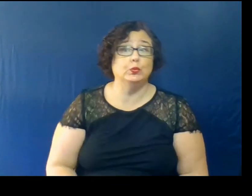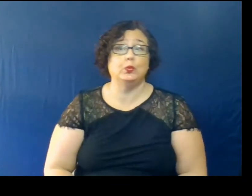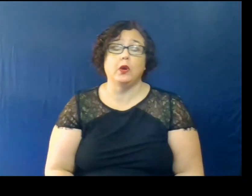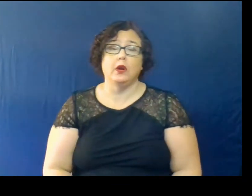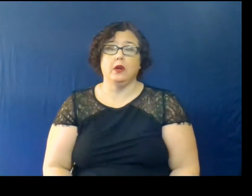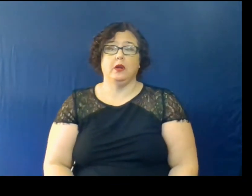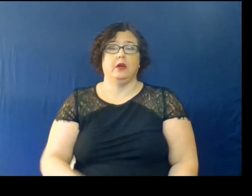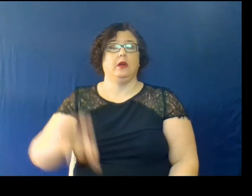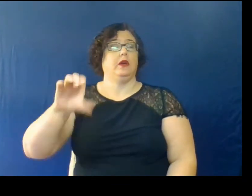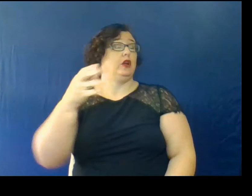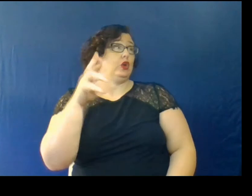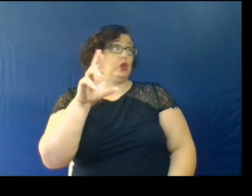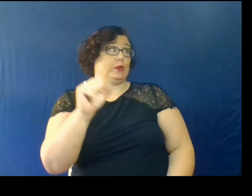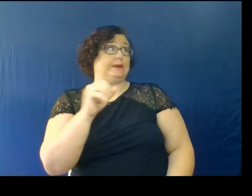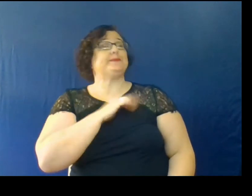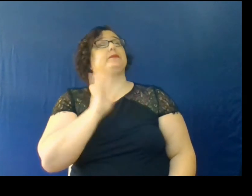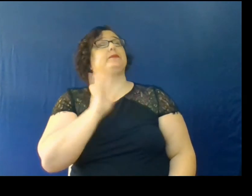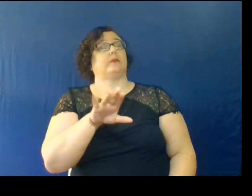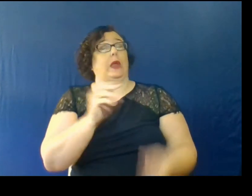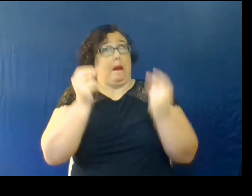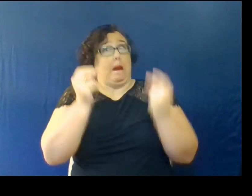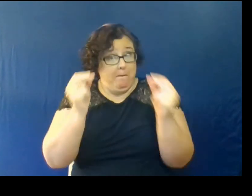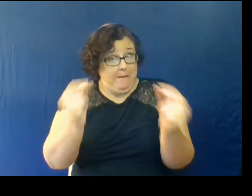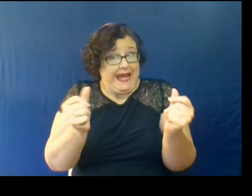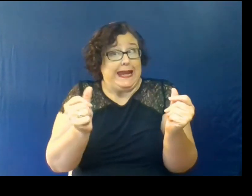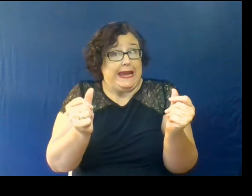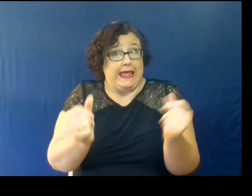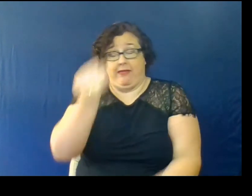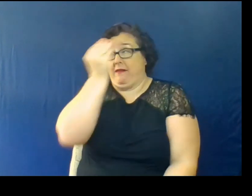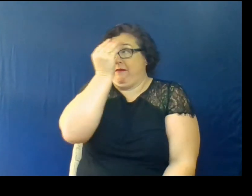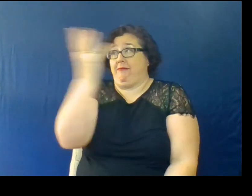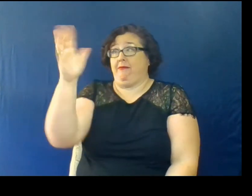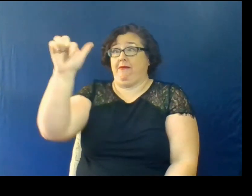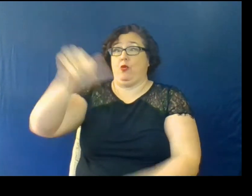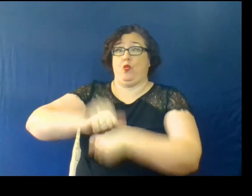need to make sure immediately that they get a hold of somebody working in the polls, the poll manager